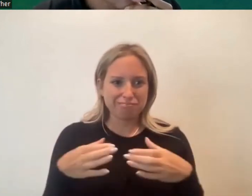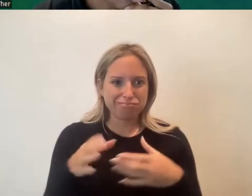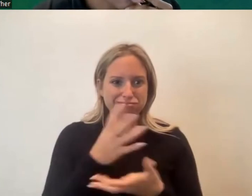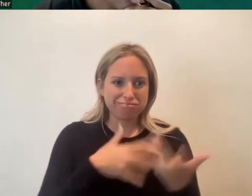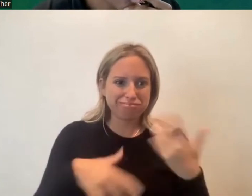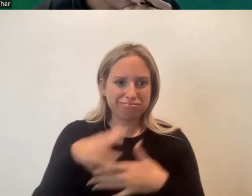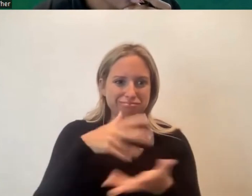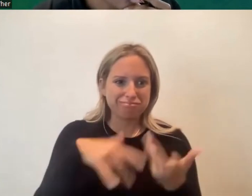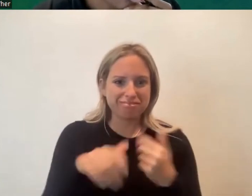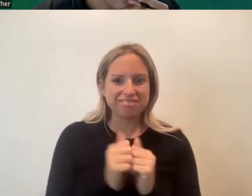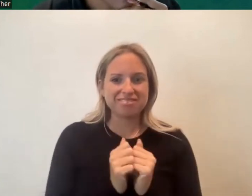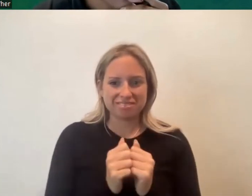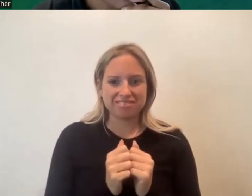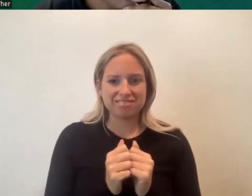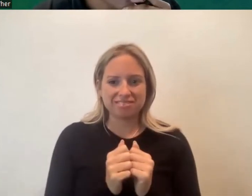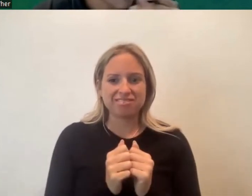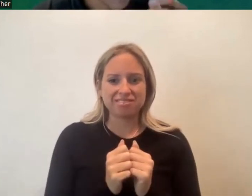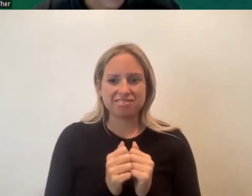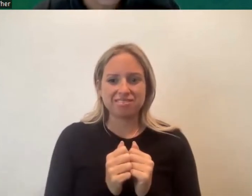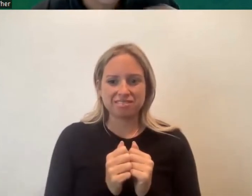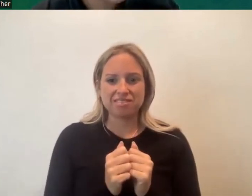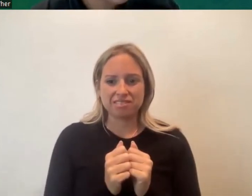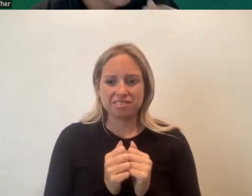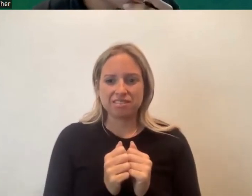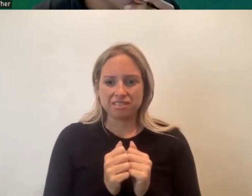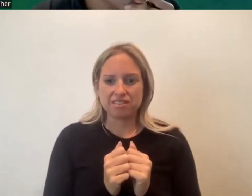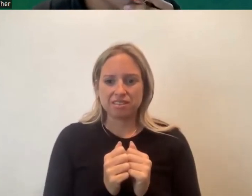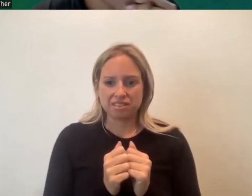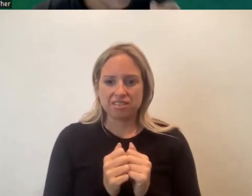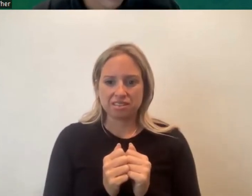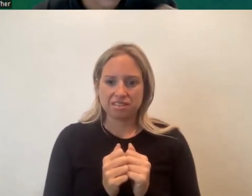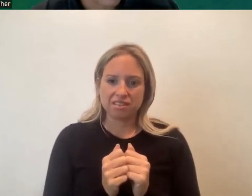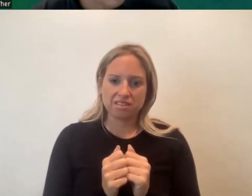So hopefully I didn't just confuse people.